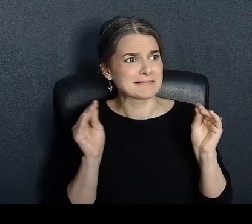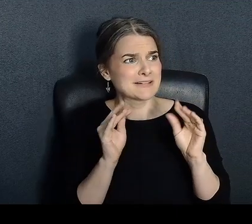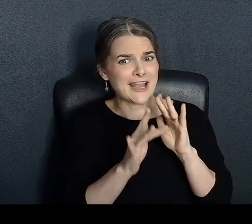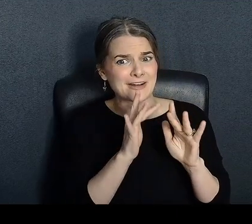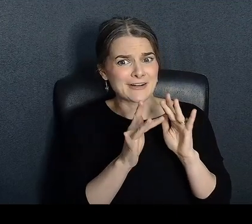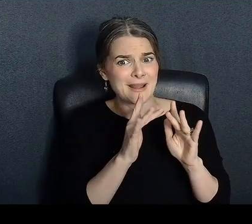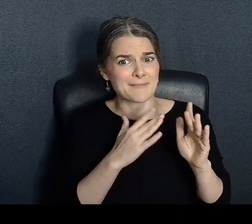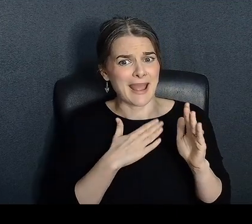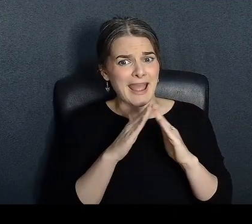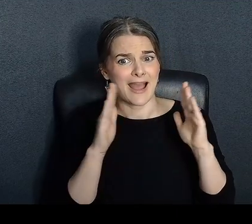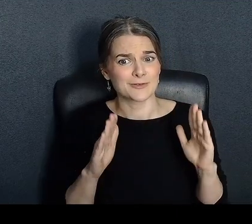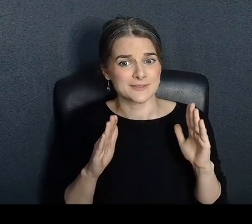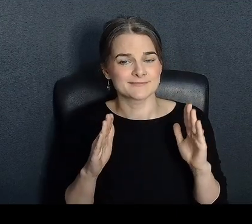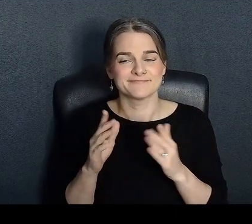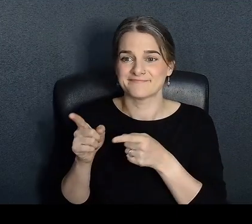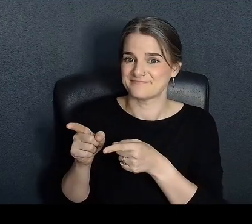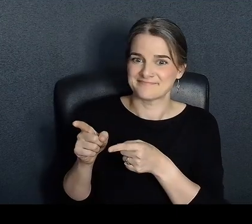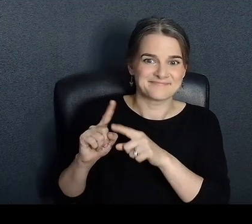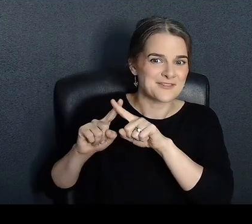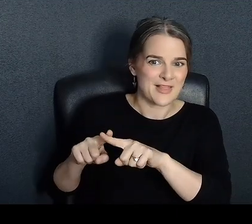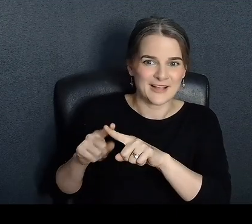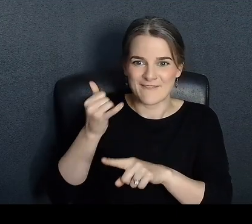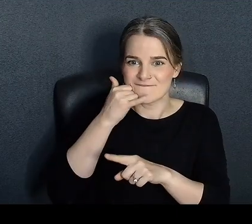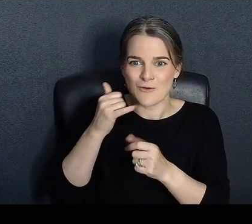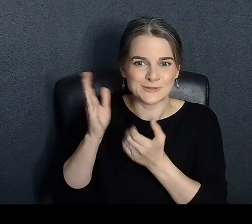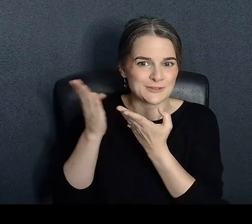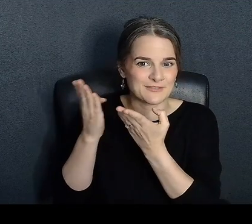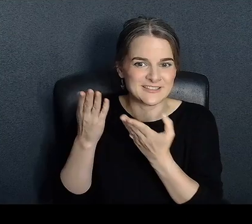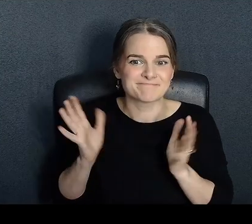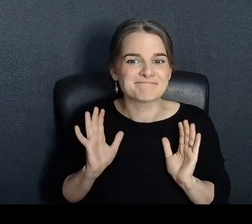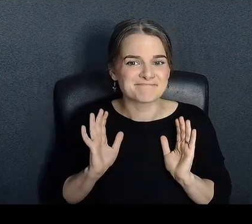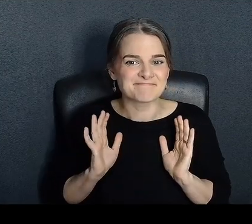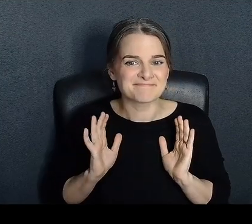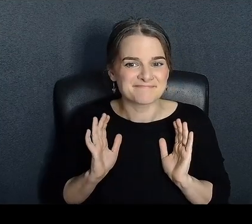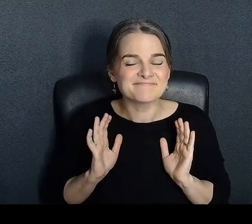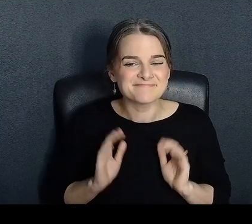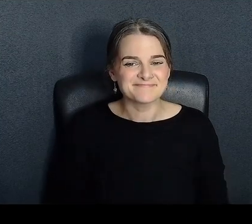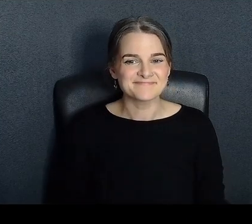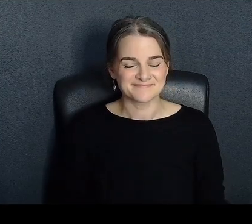So this would work on the phone line. And on that left side, that black box